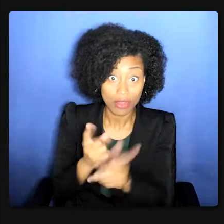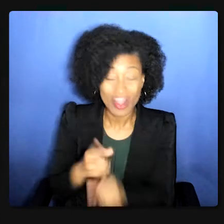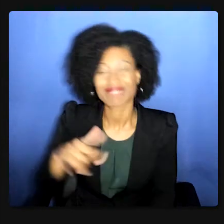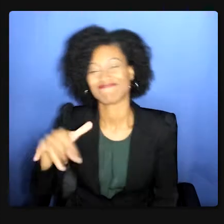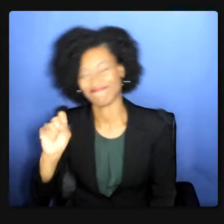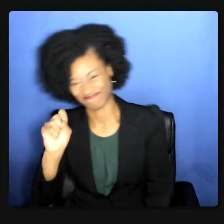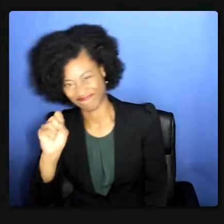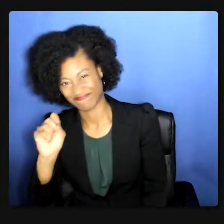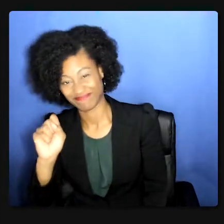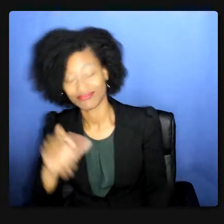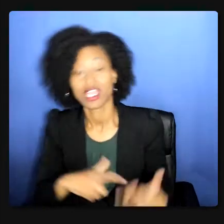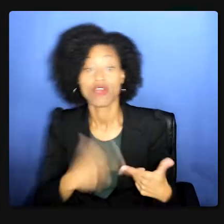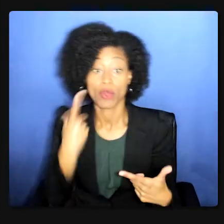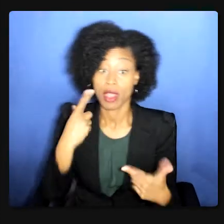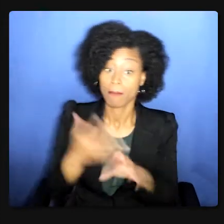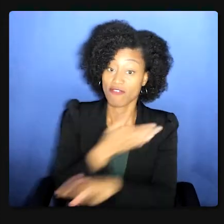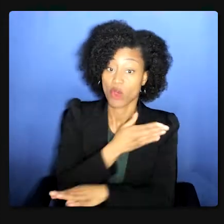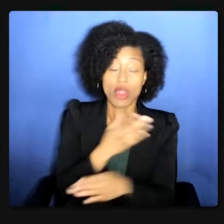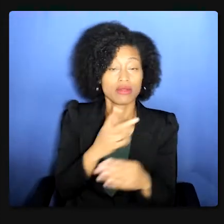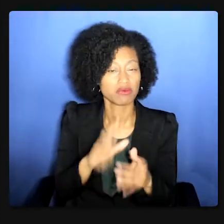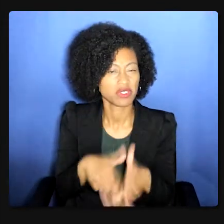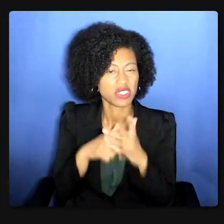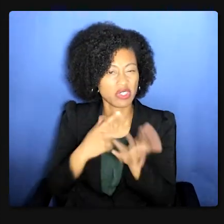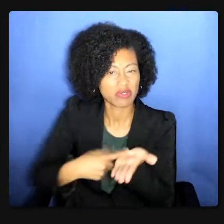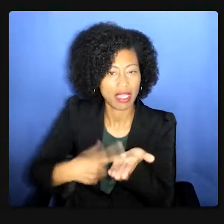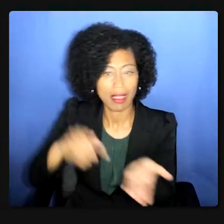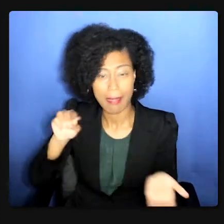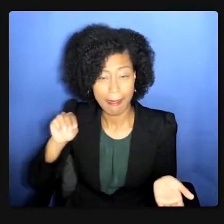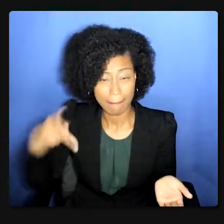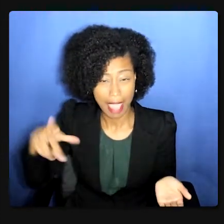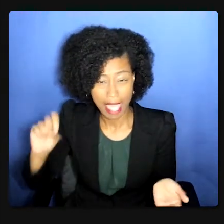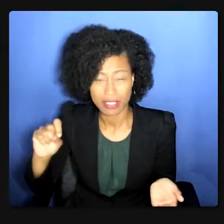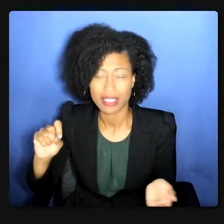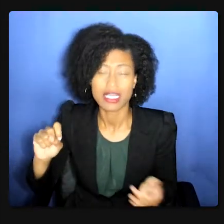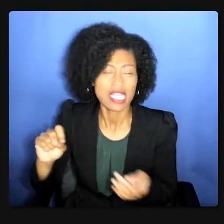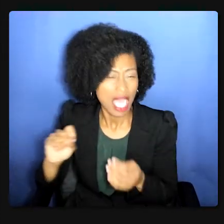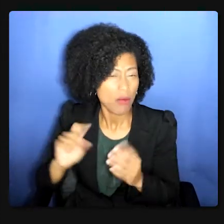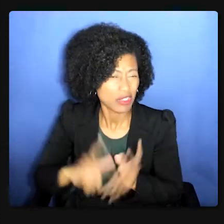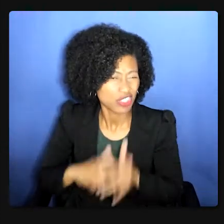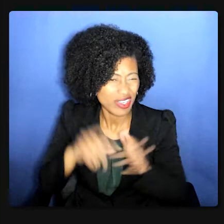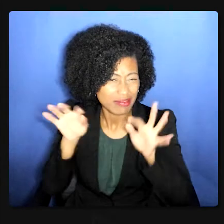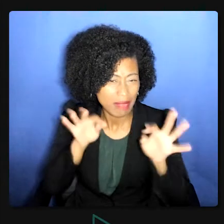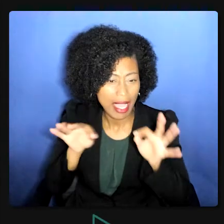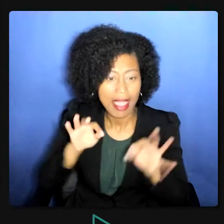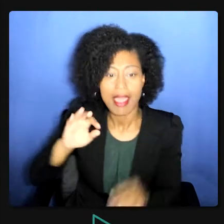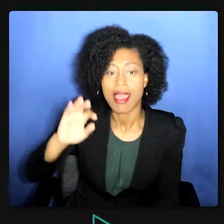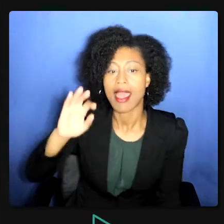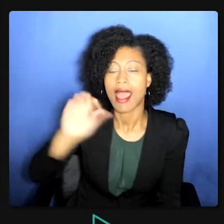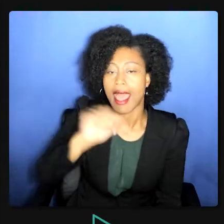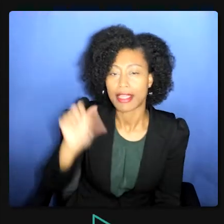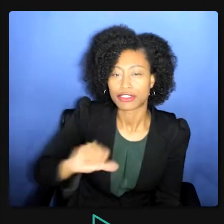[Dimitris] So before we go into MPS, right? Let's talk a bit about Azure PlayFab, MPS as part of Azure PlayFab.